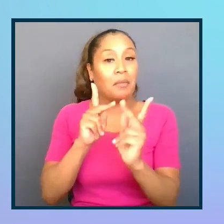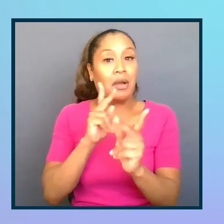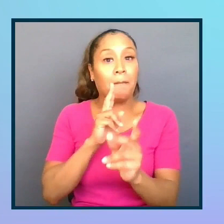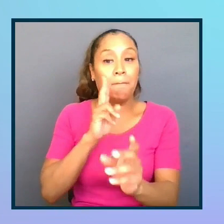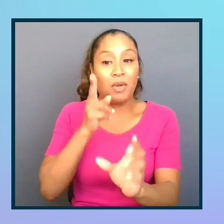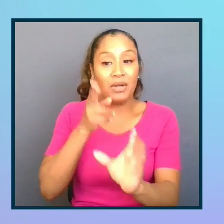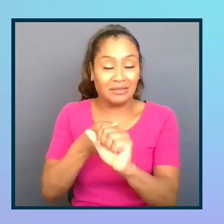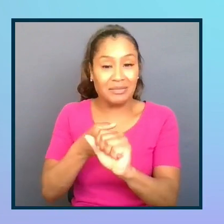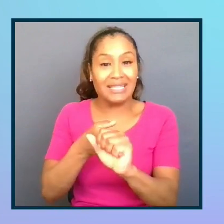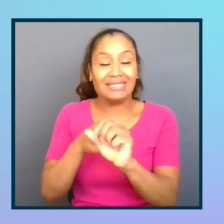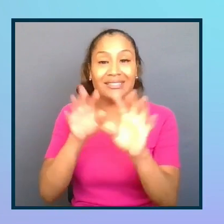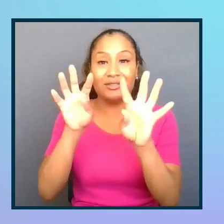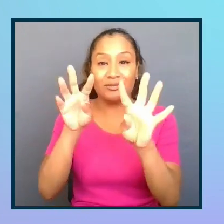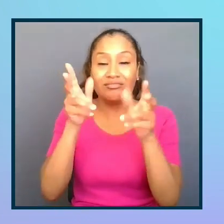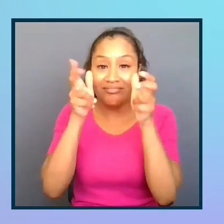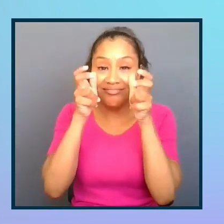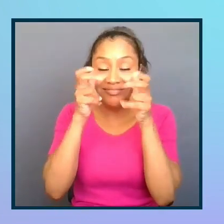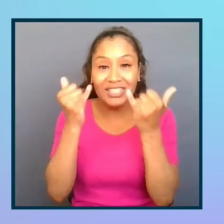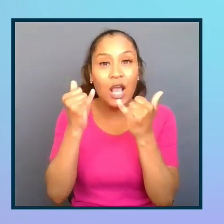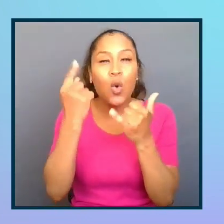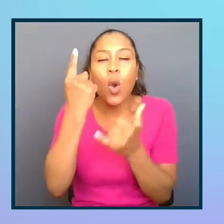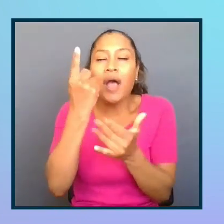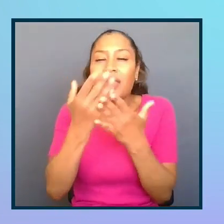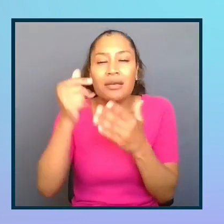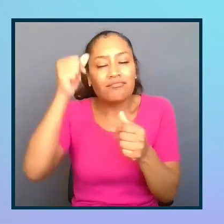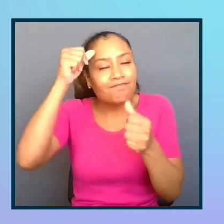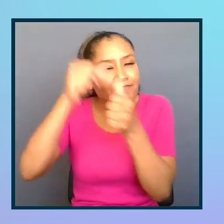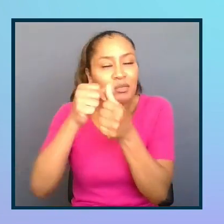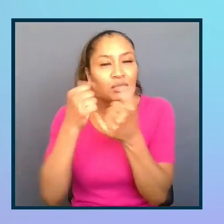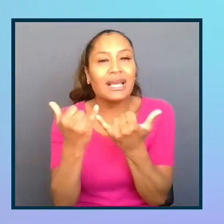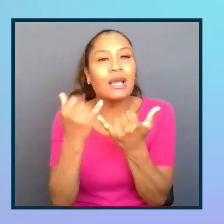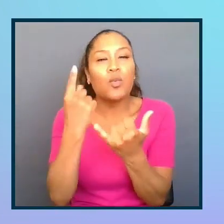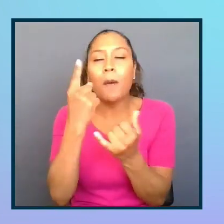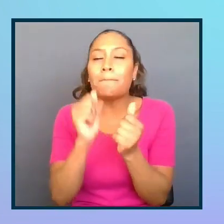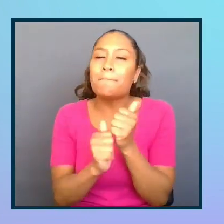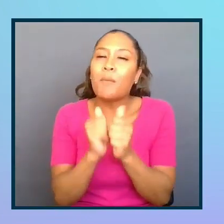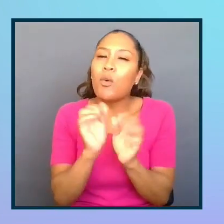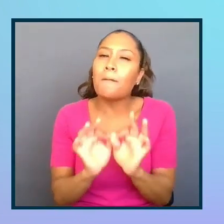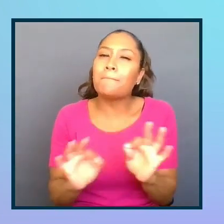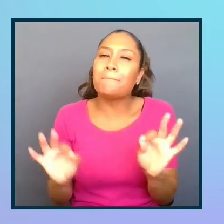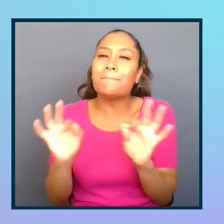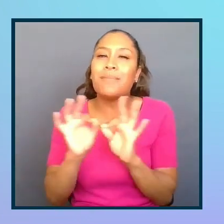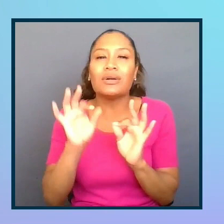from today's session, what is the most important tidbit of knowledge you wanna pass on?